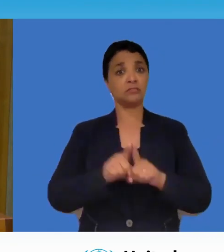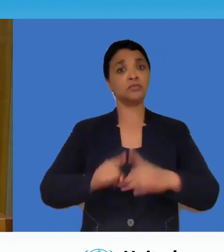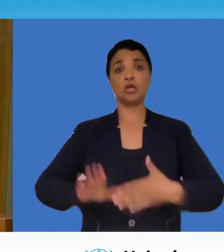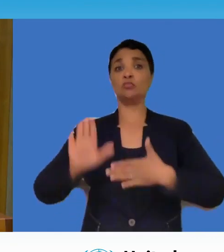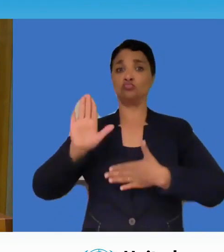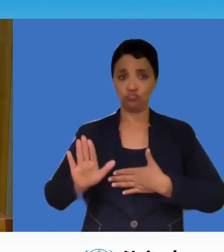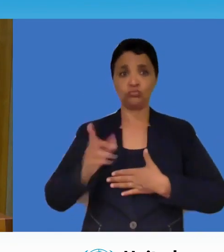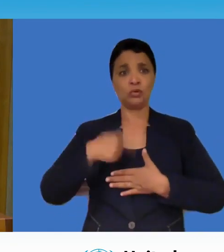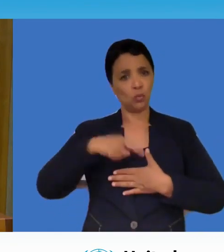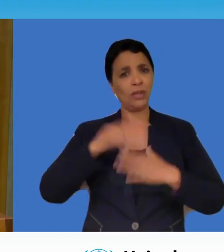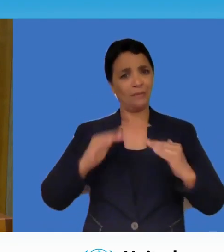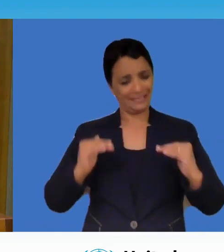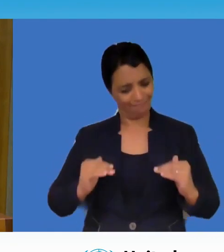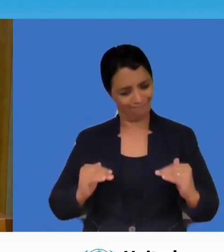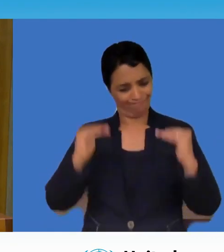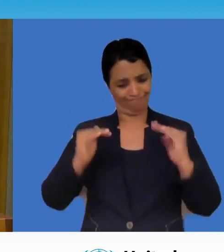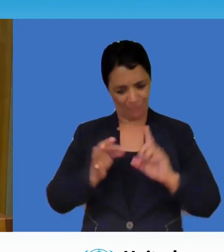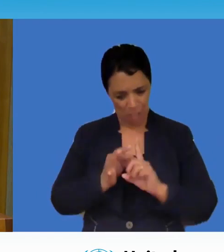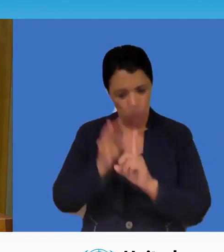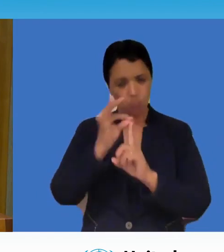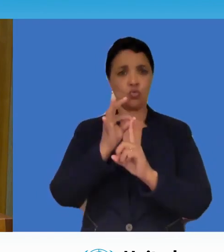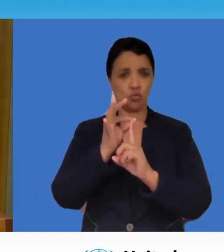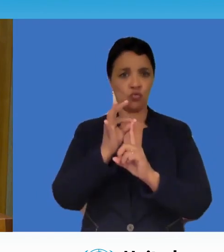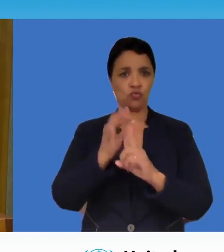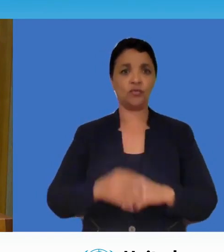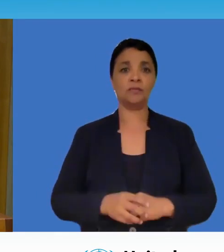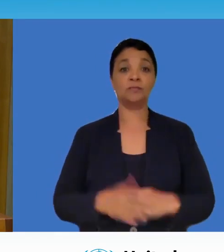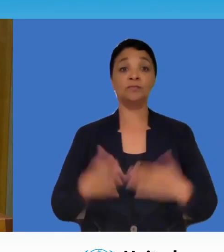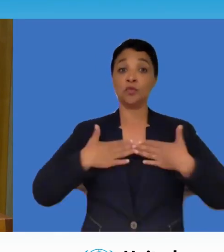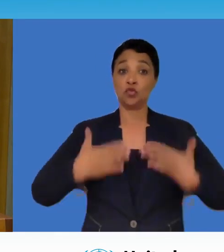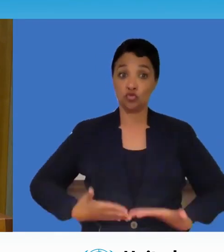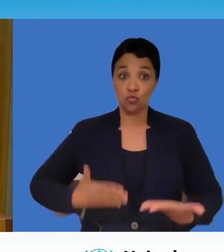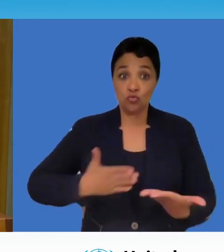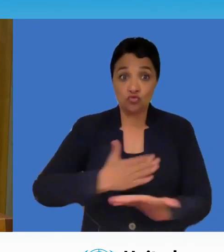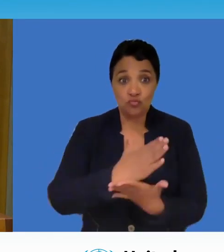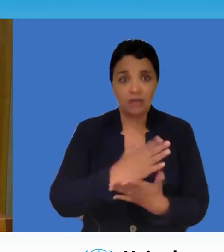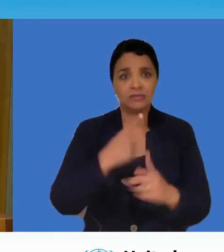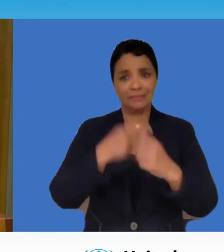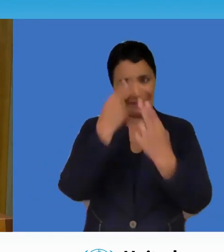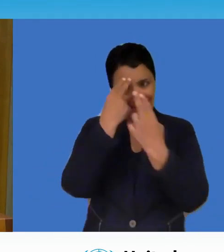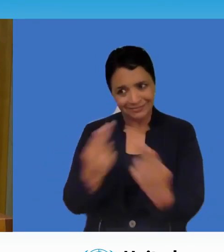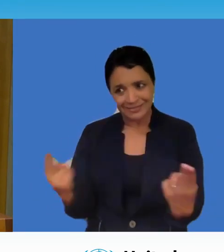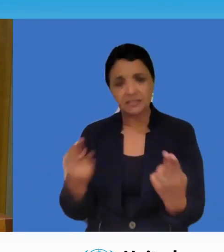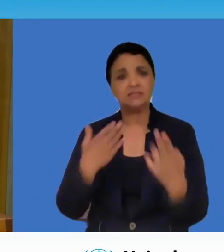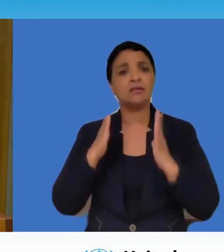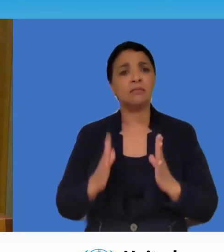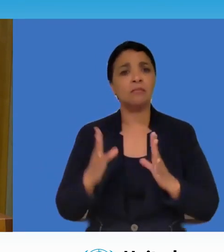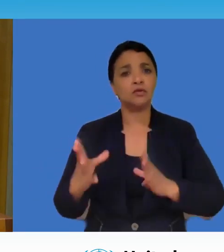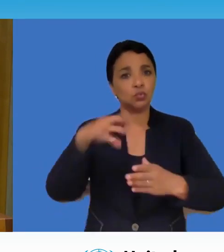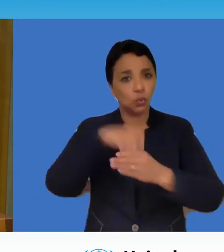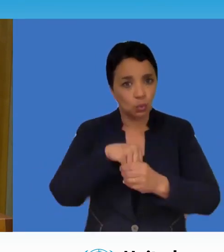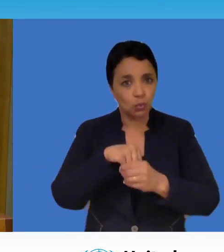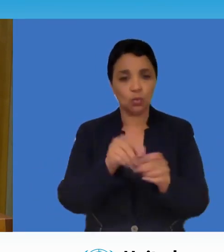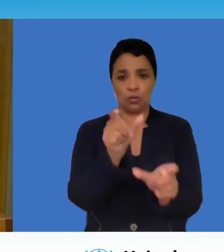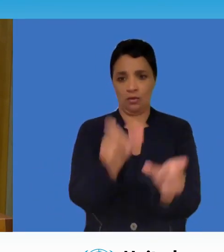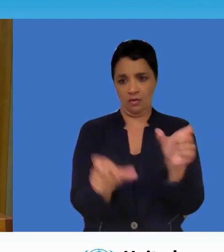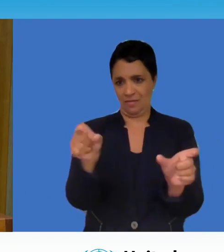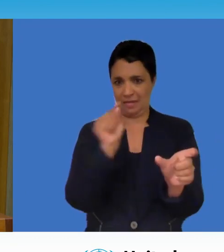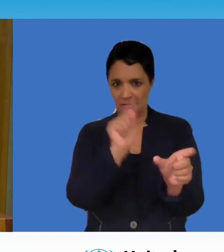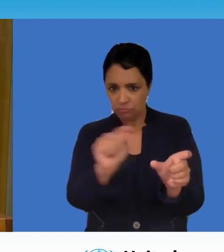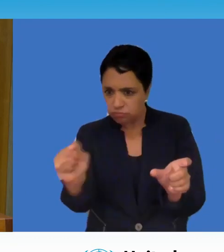have to we commit to we must do better we uphold human rights and dignity by actively involving